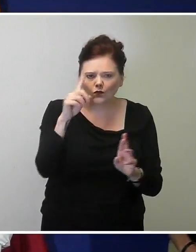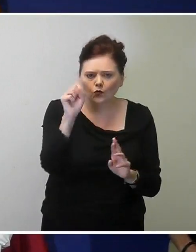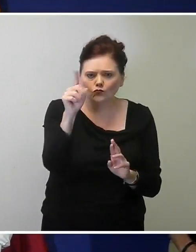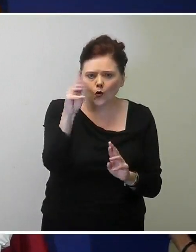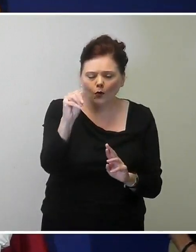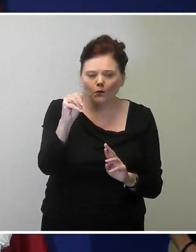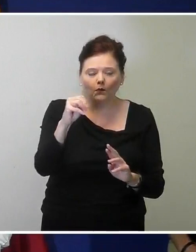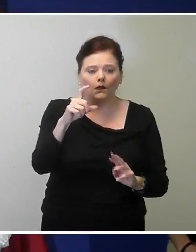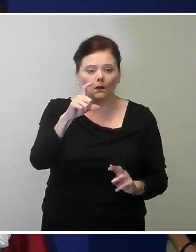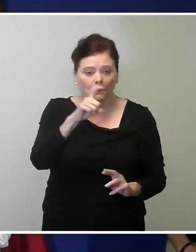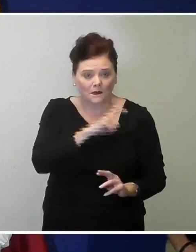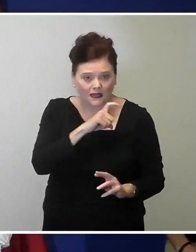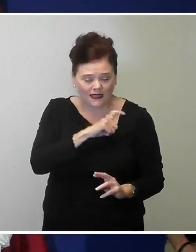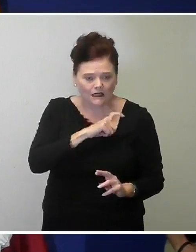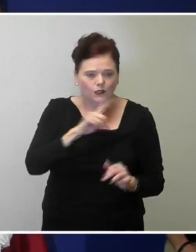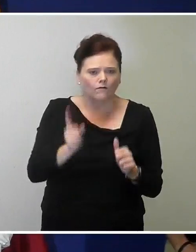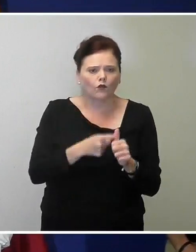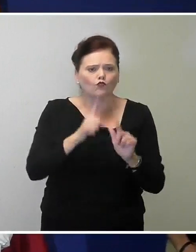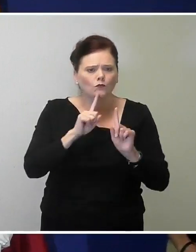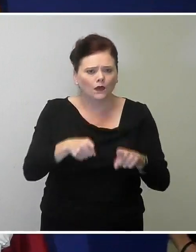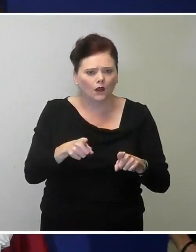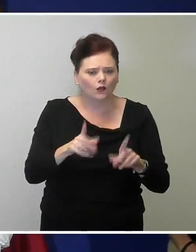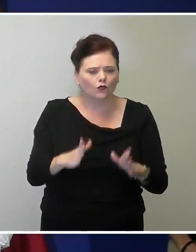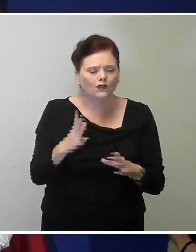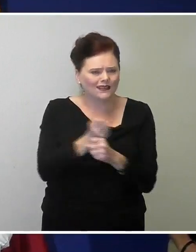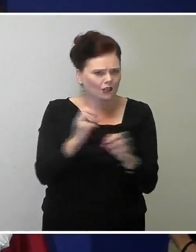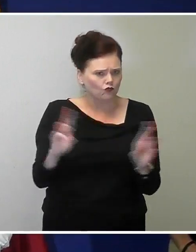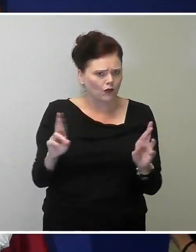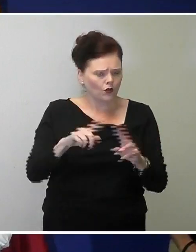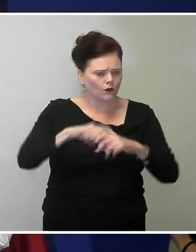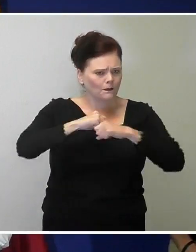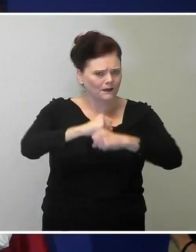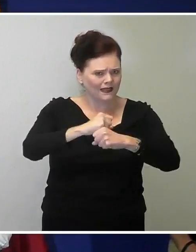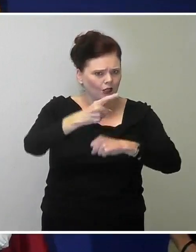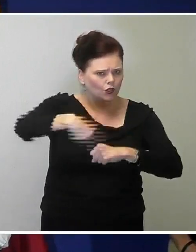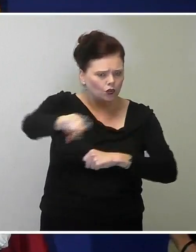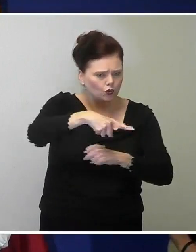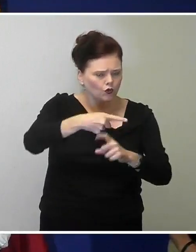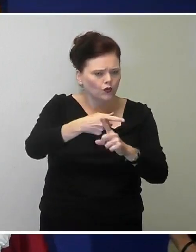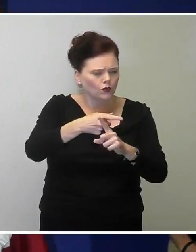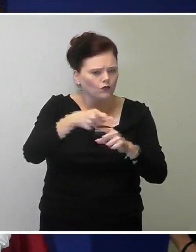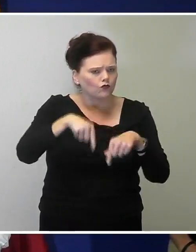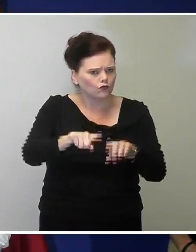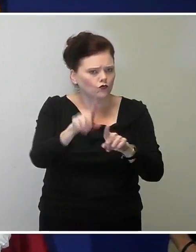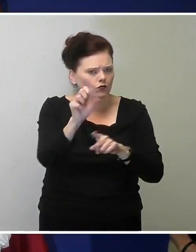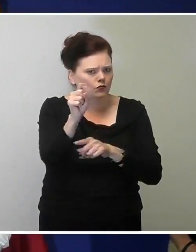SEE WHILE EVERYBODY ELSE IS CLEANING UP THEIR YARDS AND PREPARING FOR THE STORM, YOUR